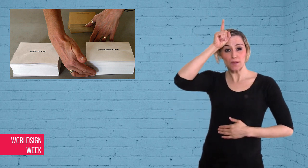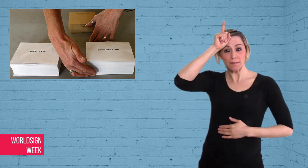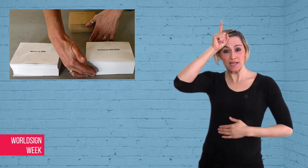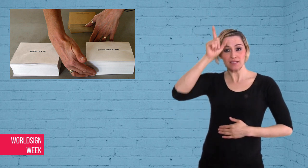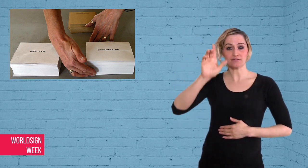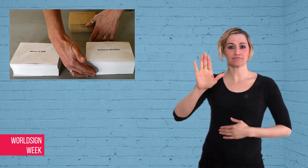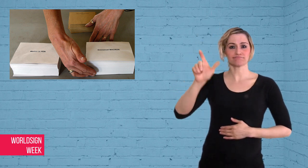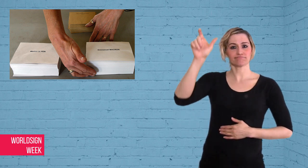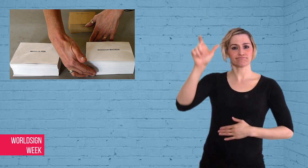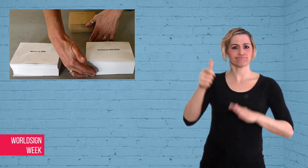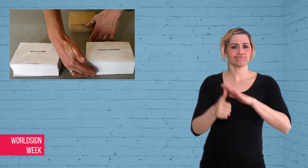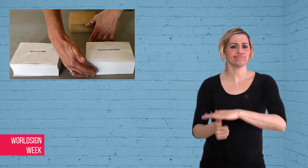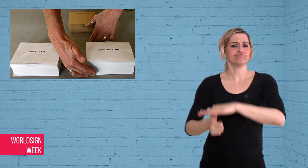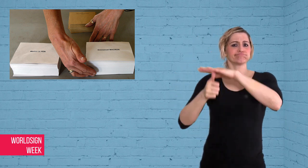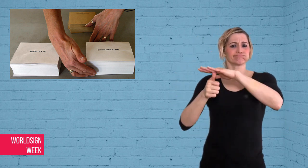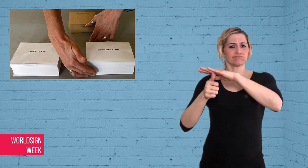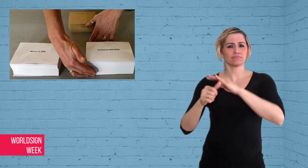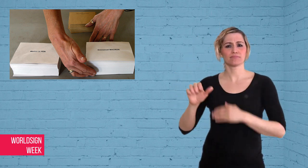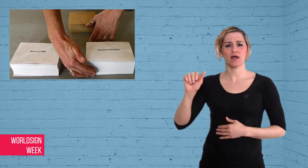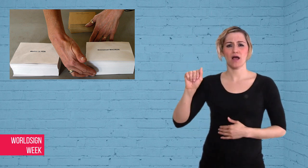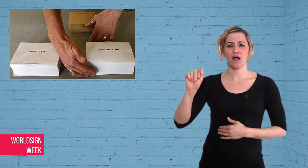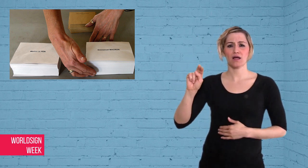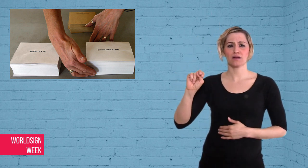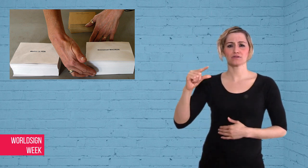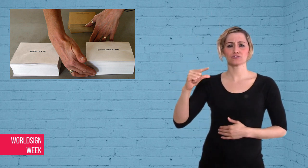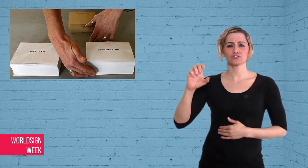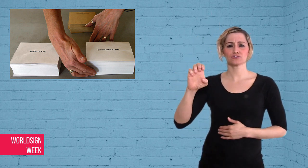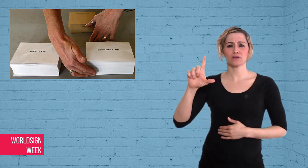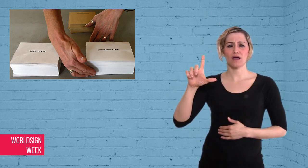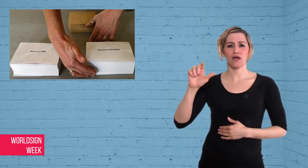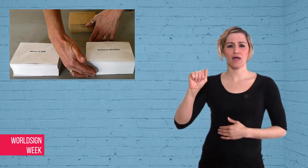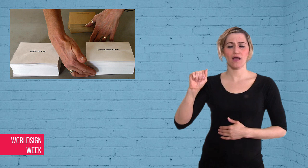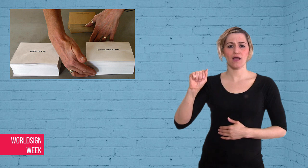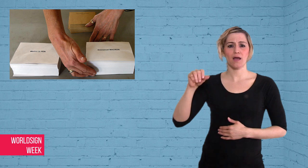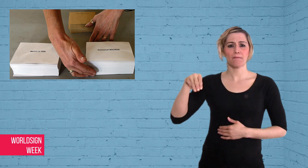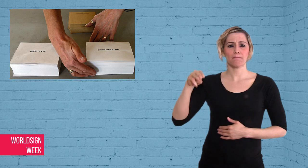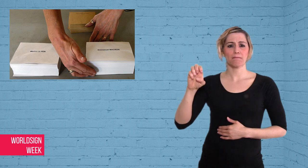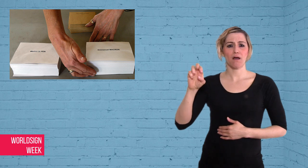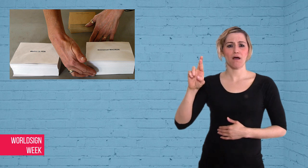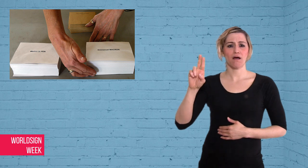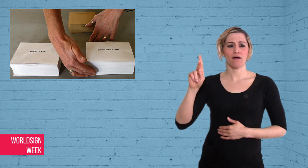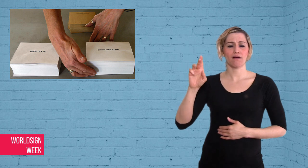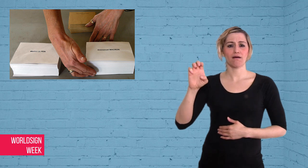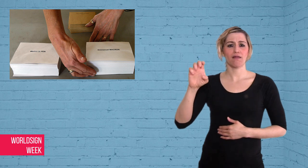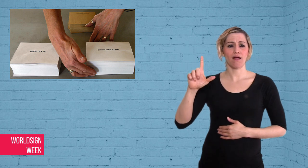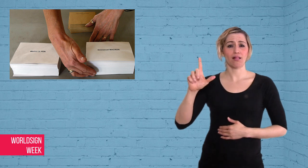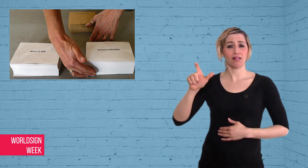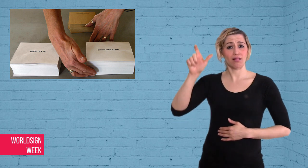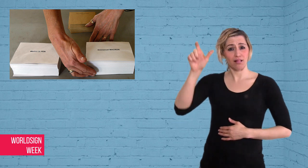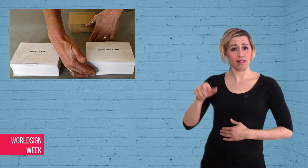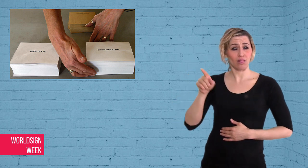election a “victory for a strong, united